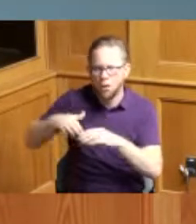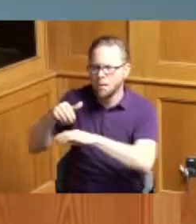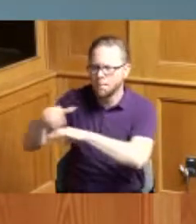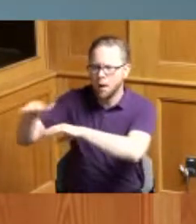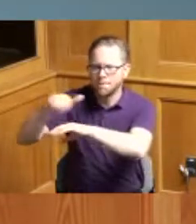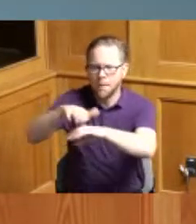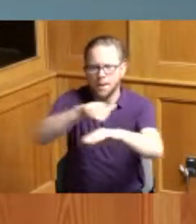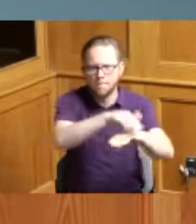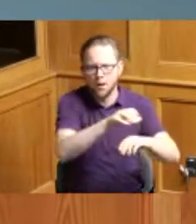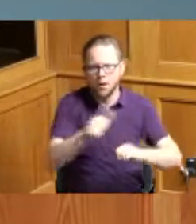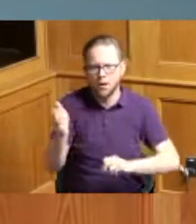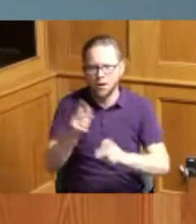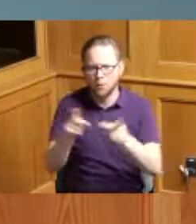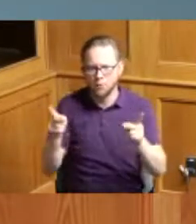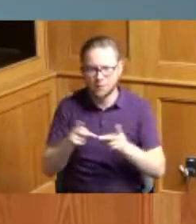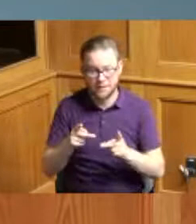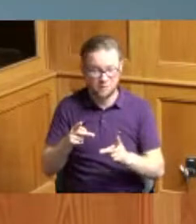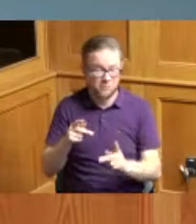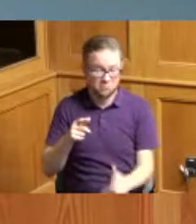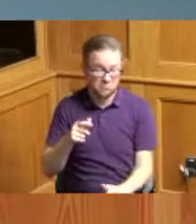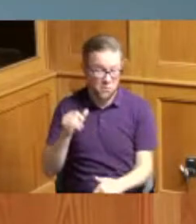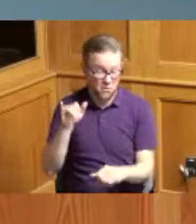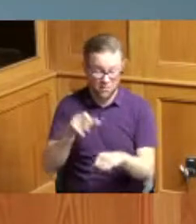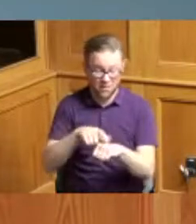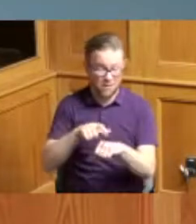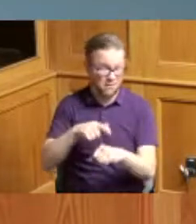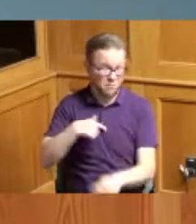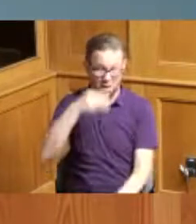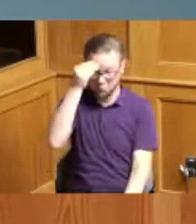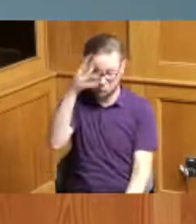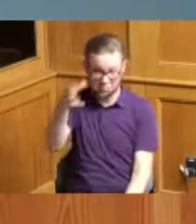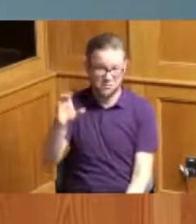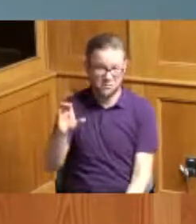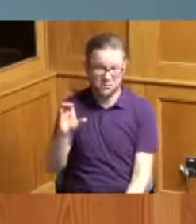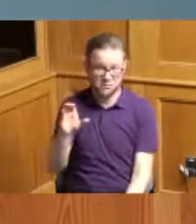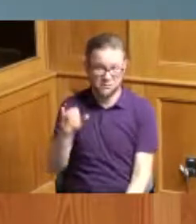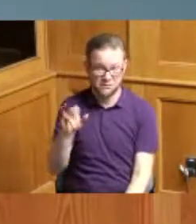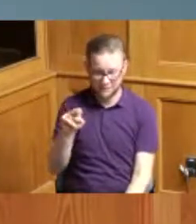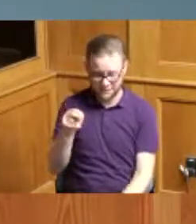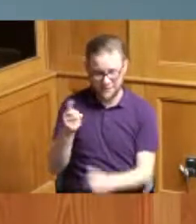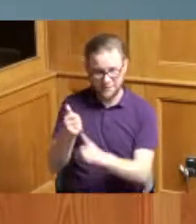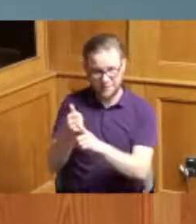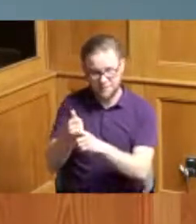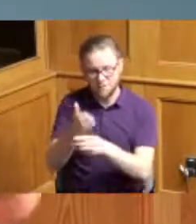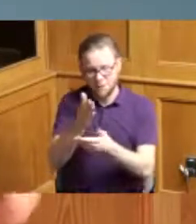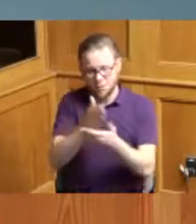I made it very well known that Cincinnati is in Hamilton County and we need to go out